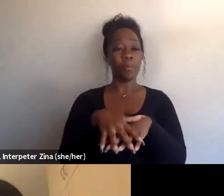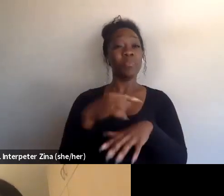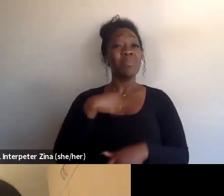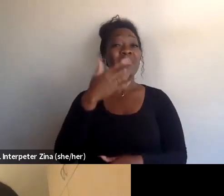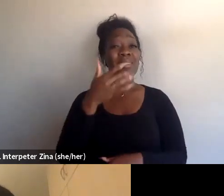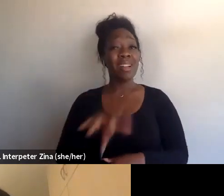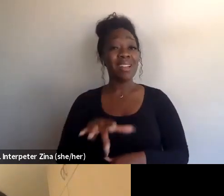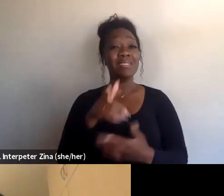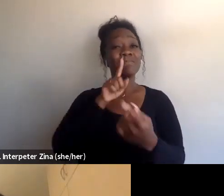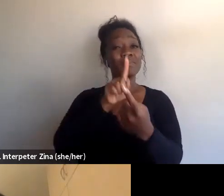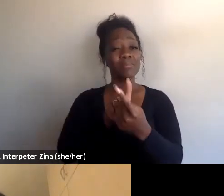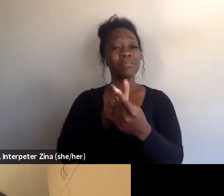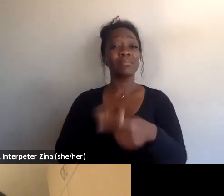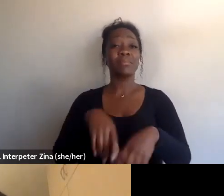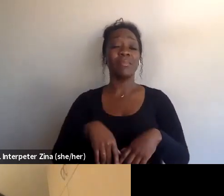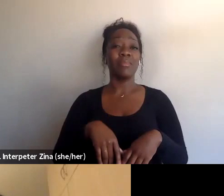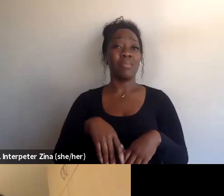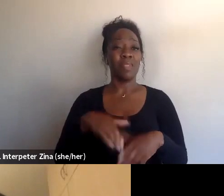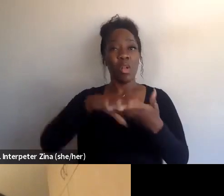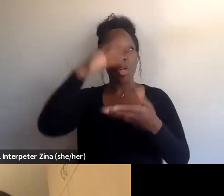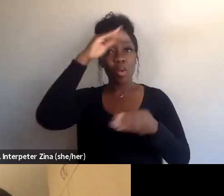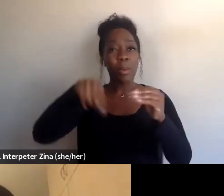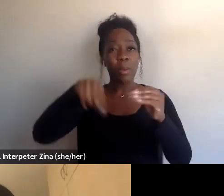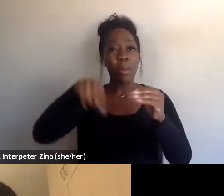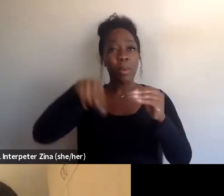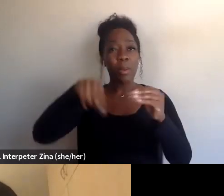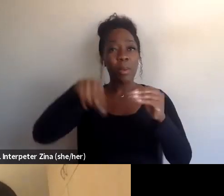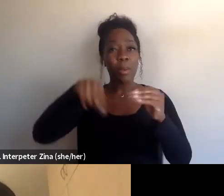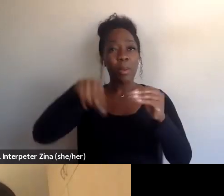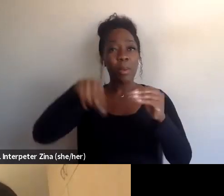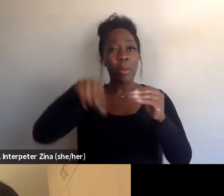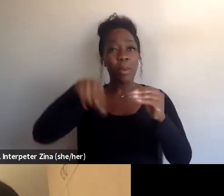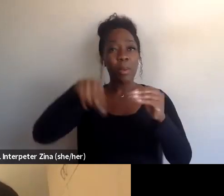and learn about her work there. And so I'm very excited for her to be sharing it with you today.